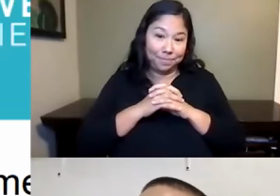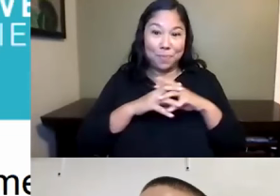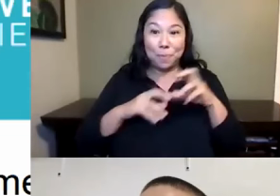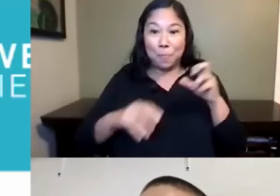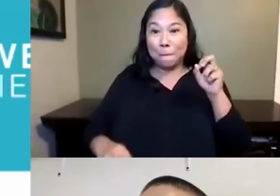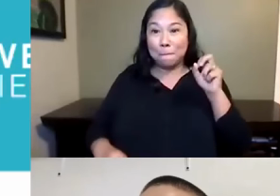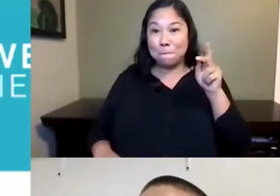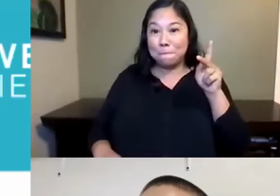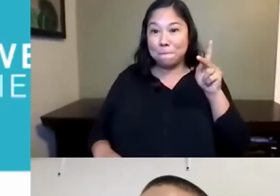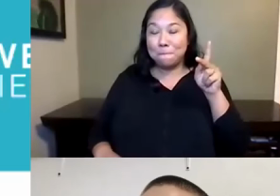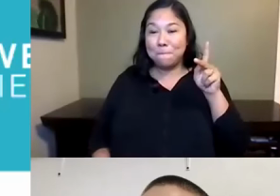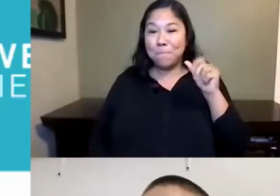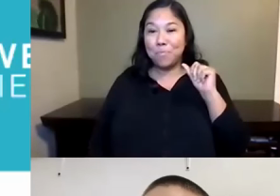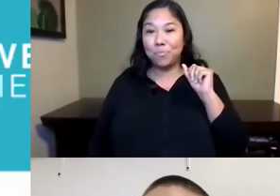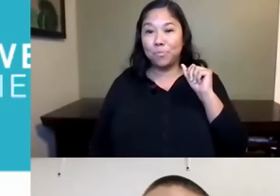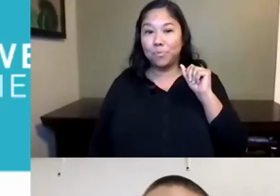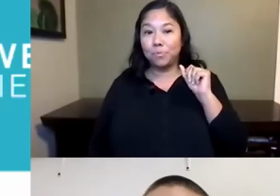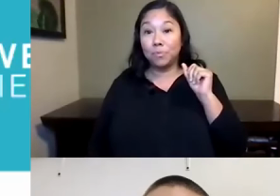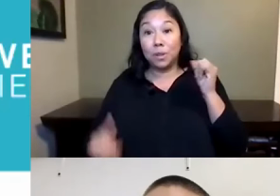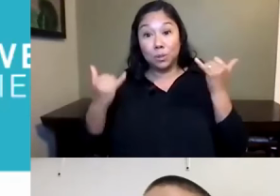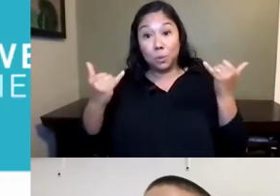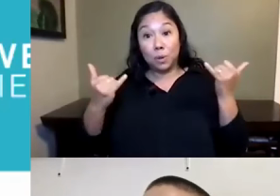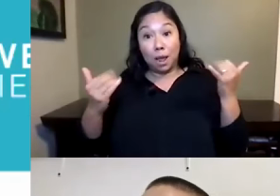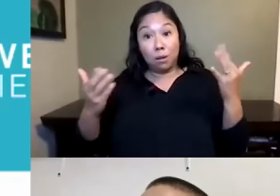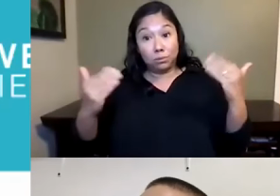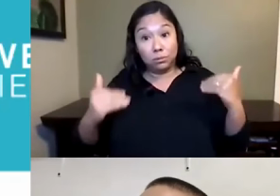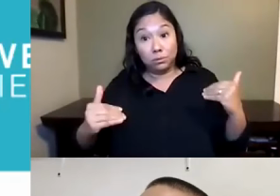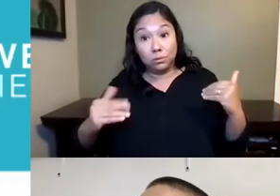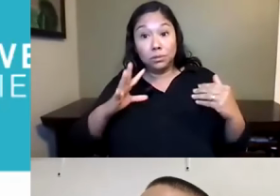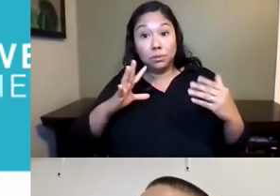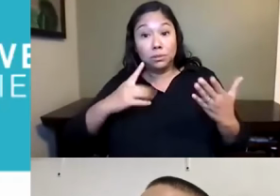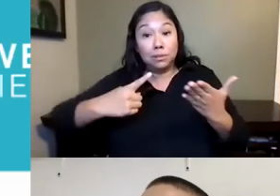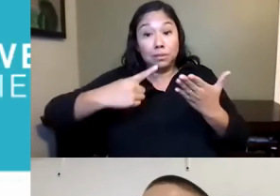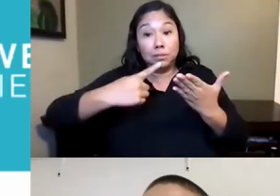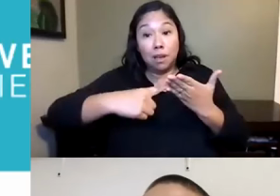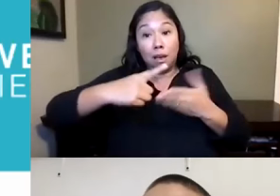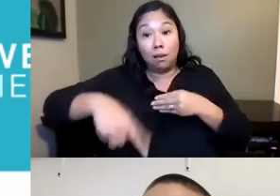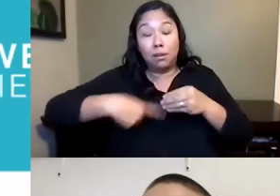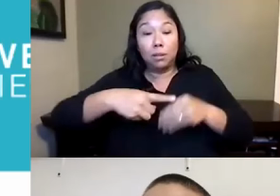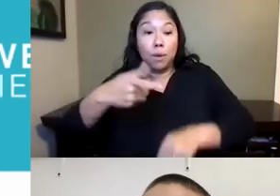Do we want to go to vaccines or what do we want to look at any questions?